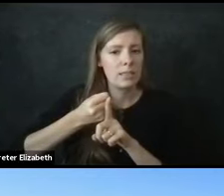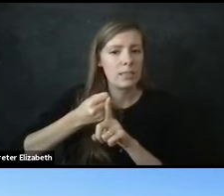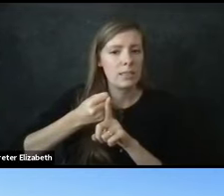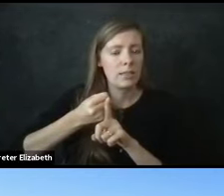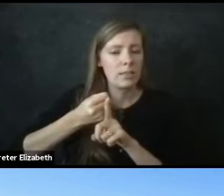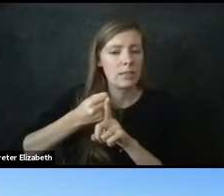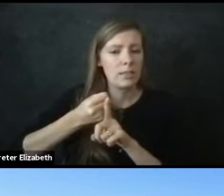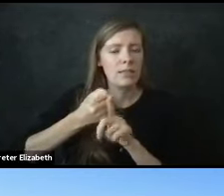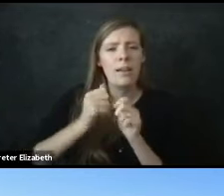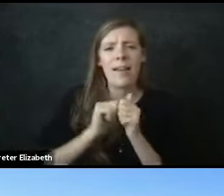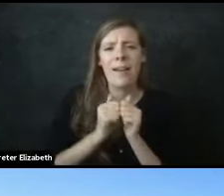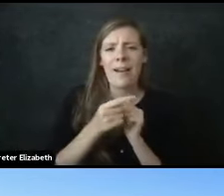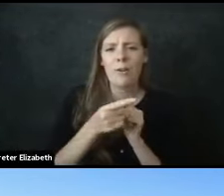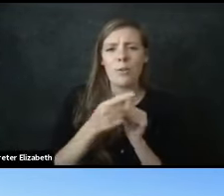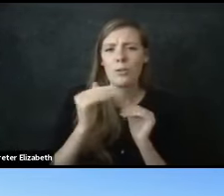How do you balance out